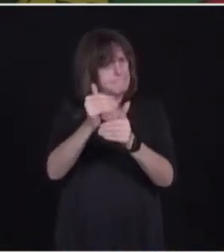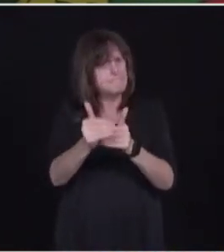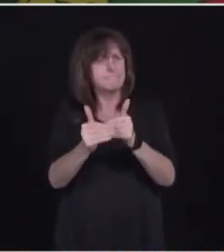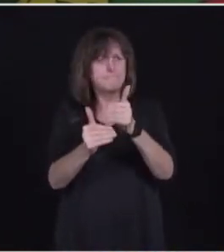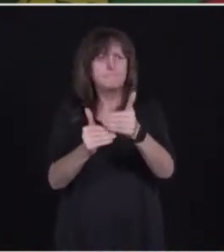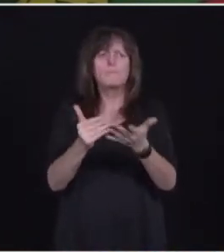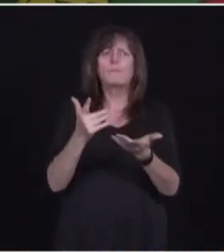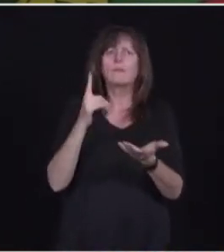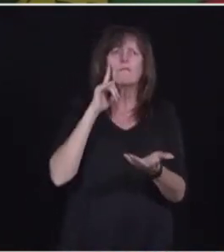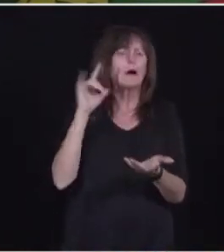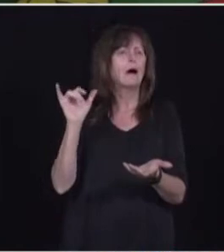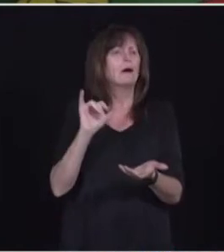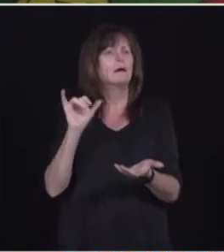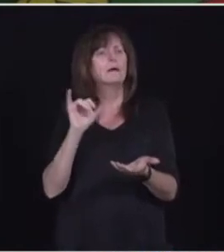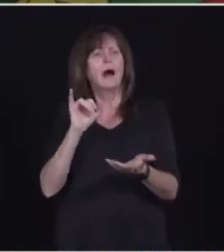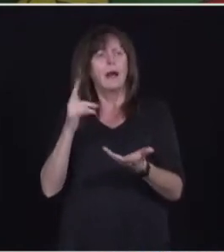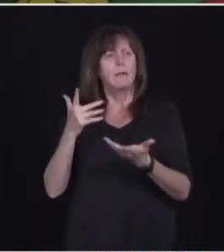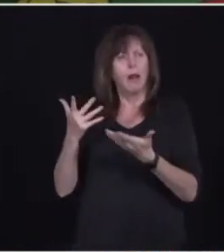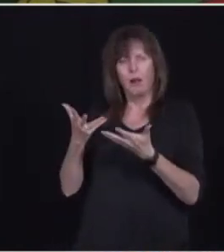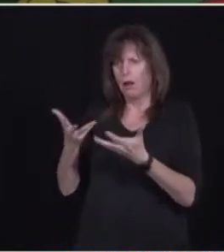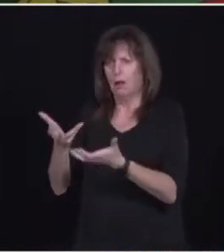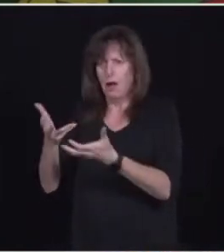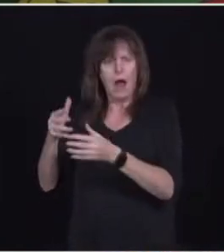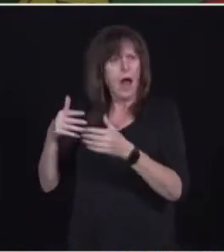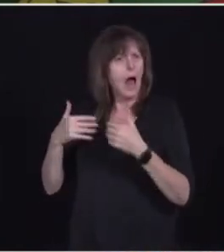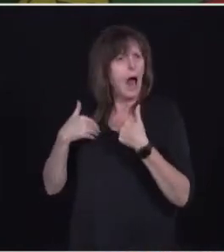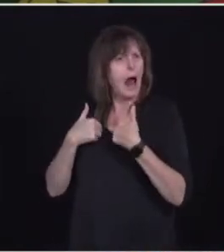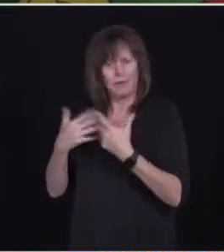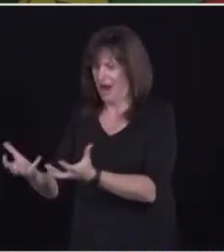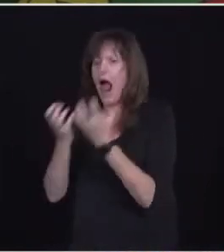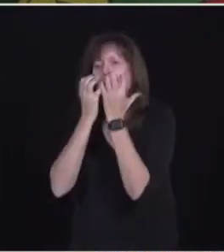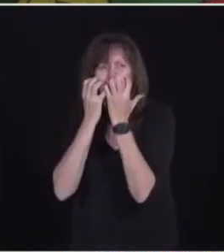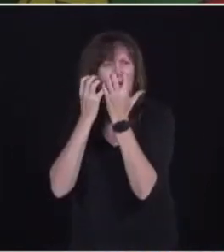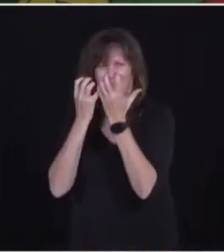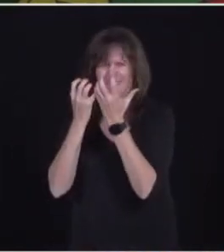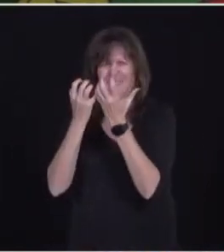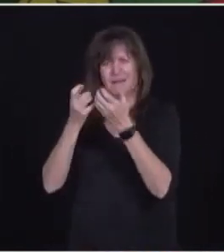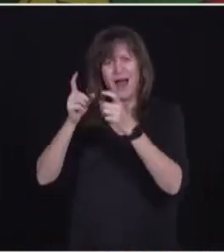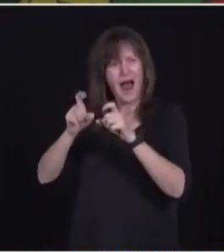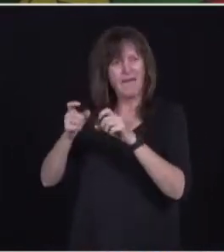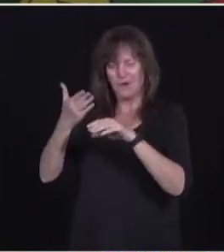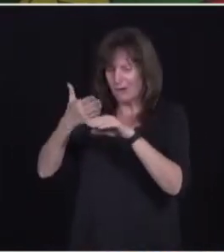have with the vaccination rollout program for Ontario, you take it one bite at a time.